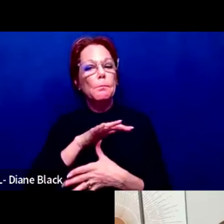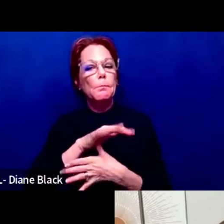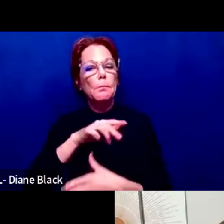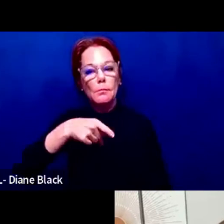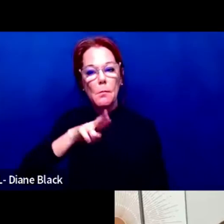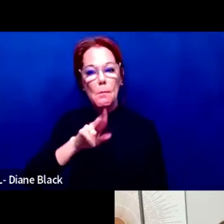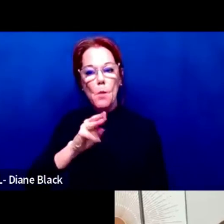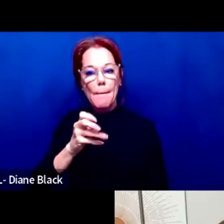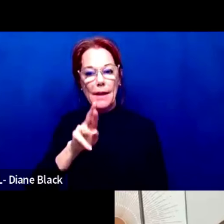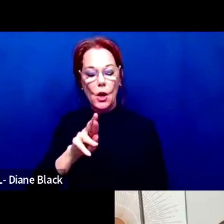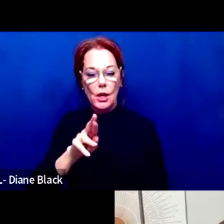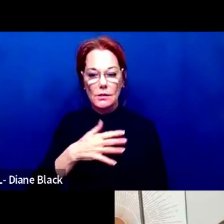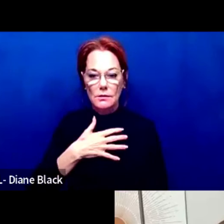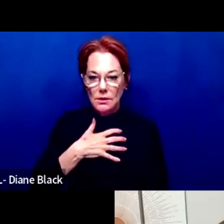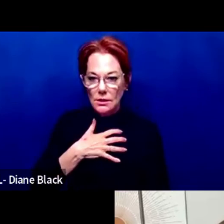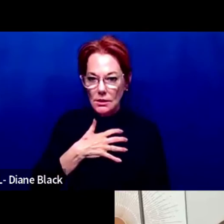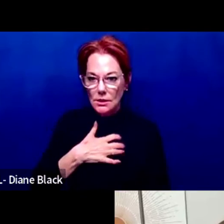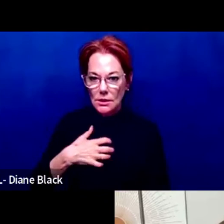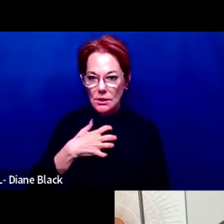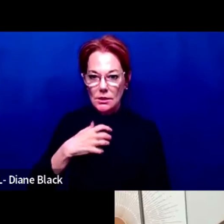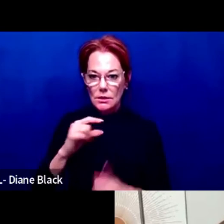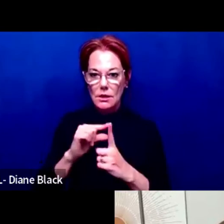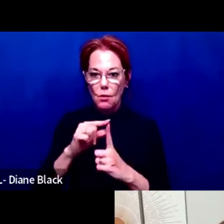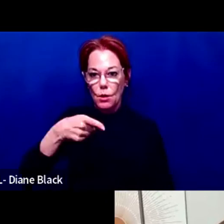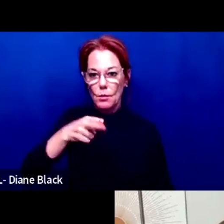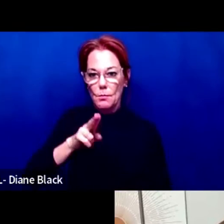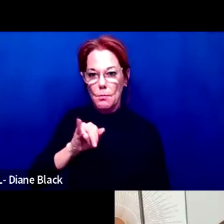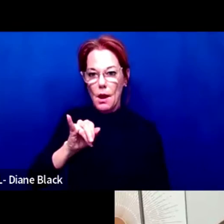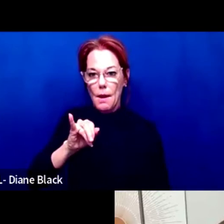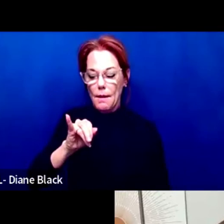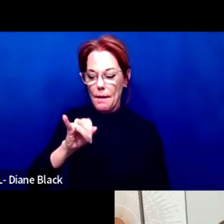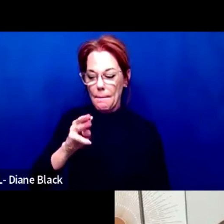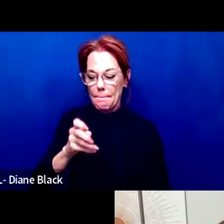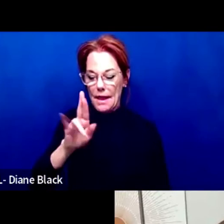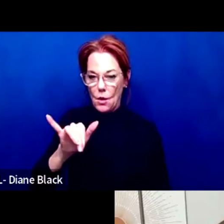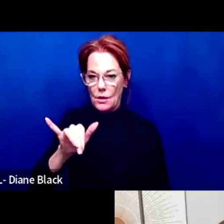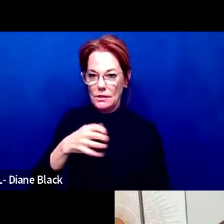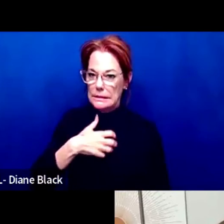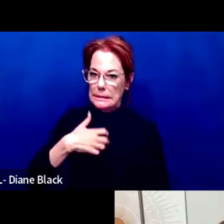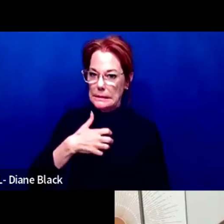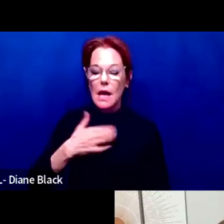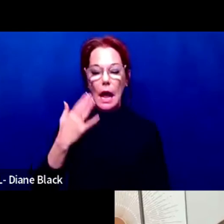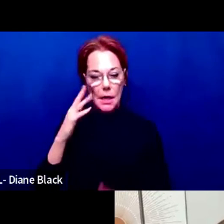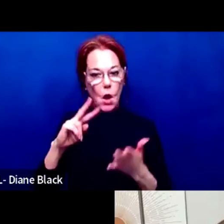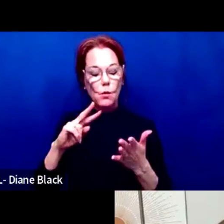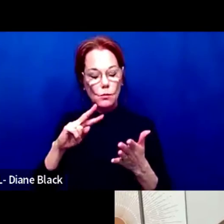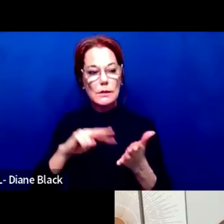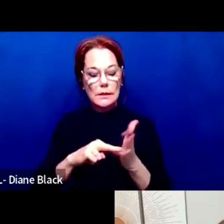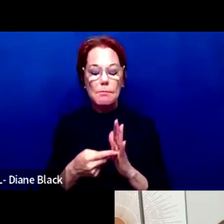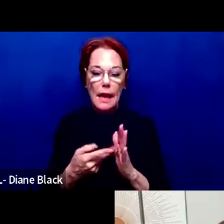hate. And even though I think they're used with the best of intention, you know, we've built these programs are for specific things. So what's his primary